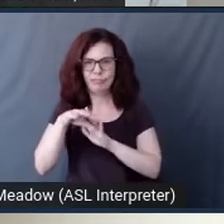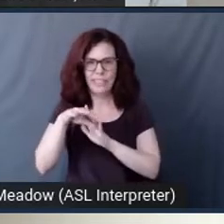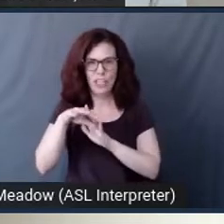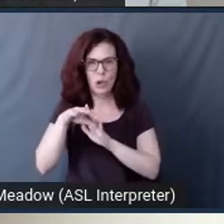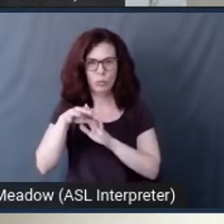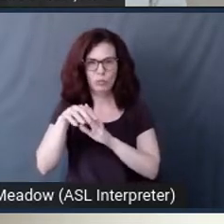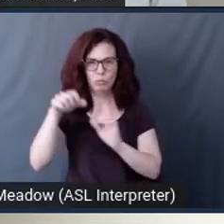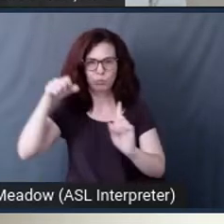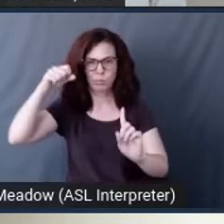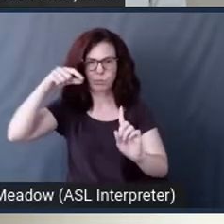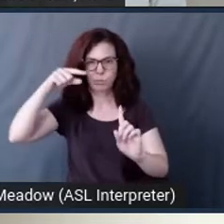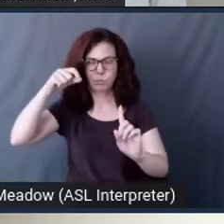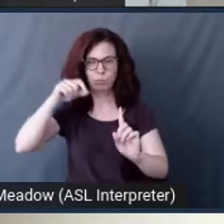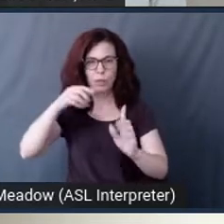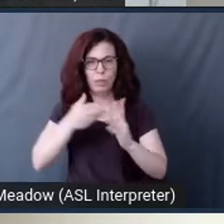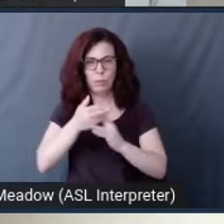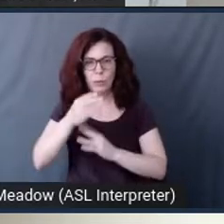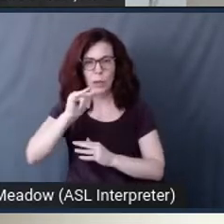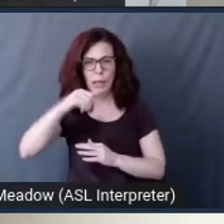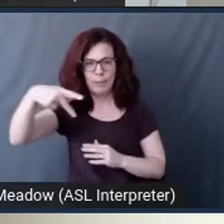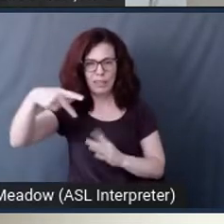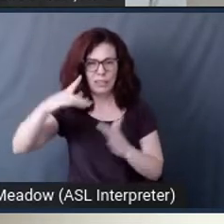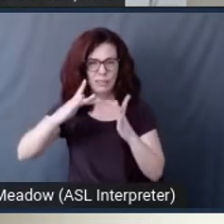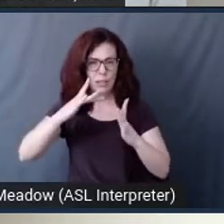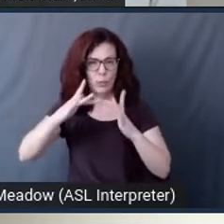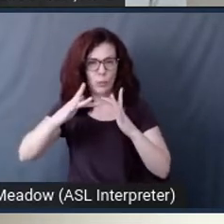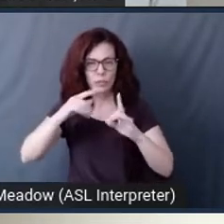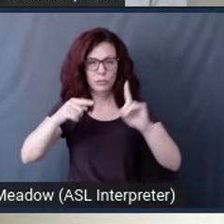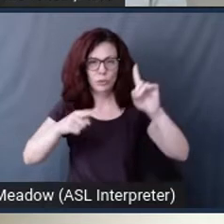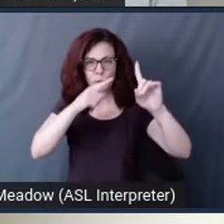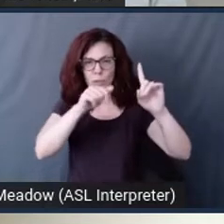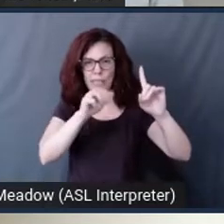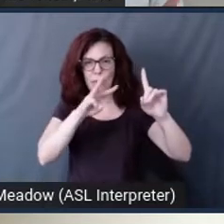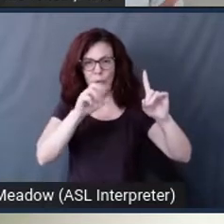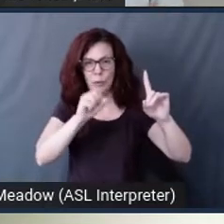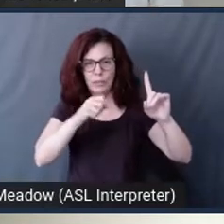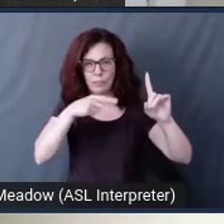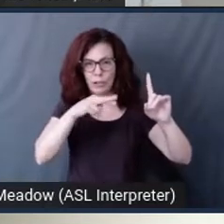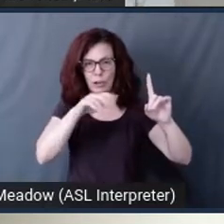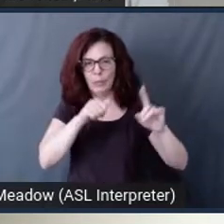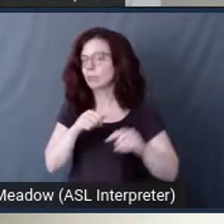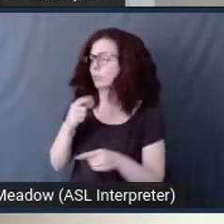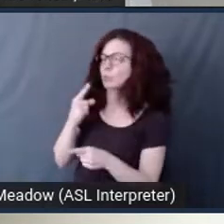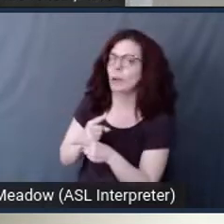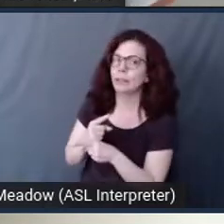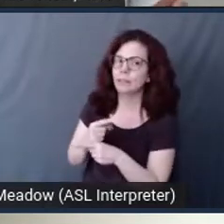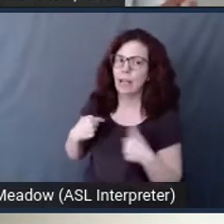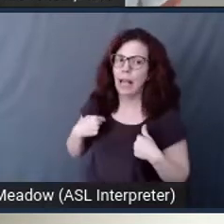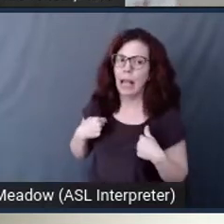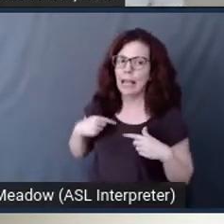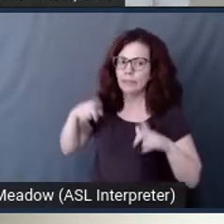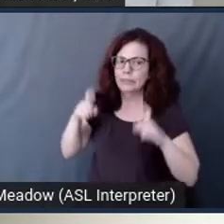through the network, through to AWS Panorama. That's right. I mean, I've personally tested this with like